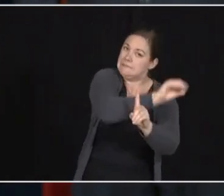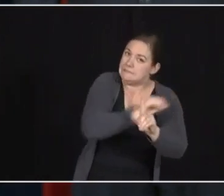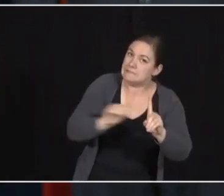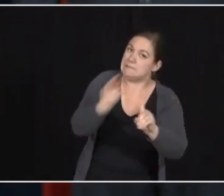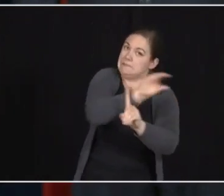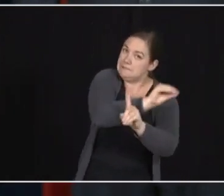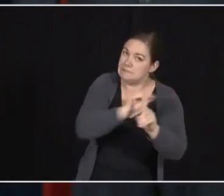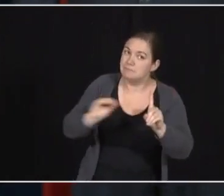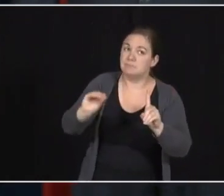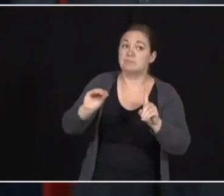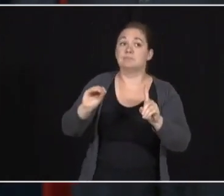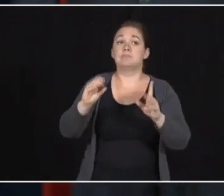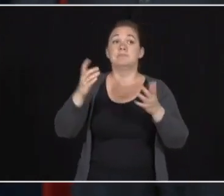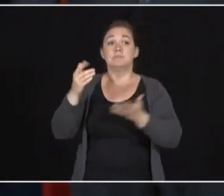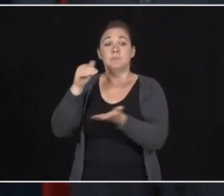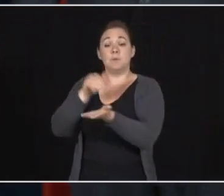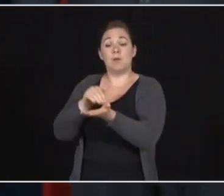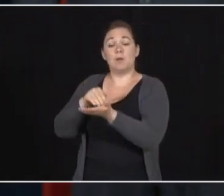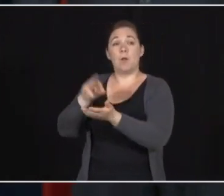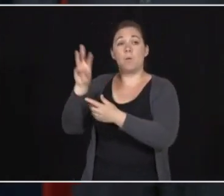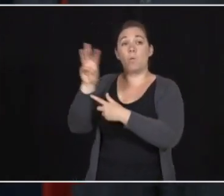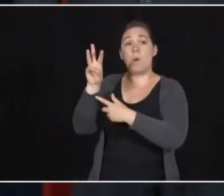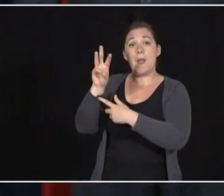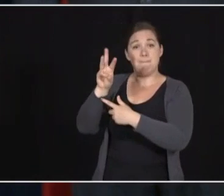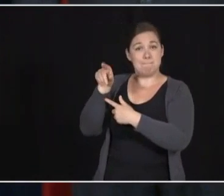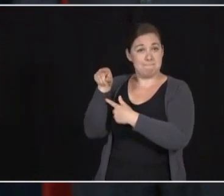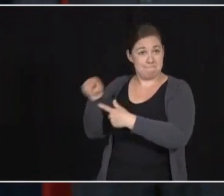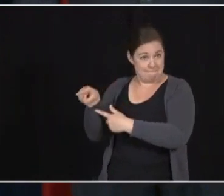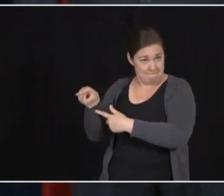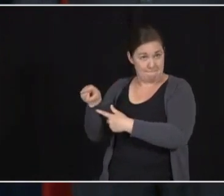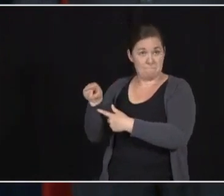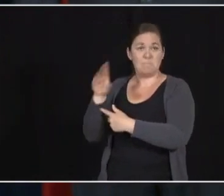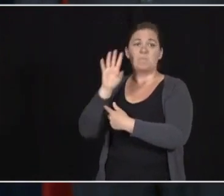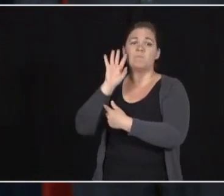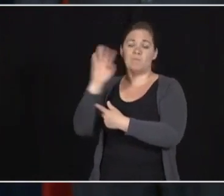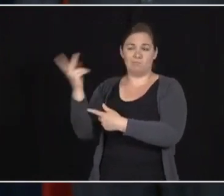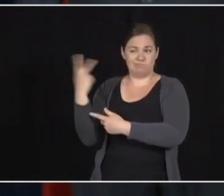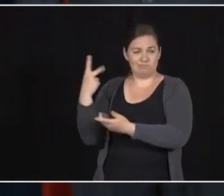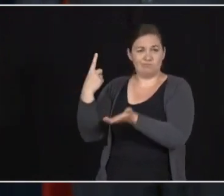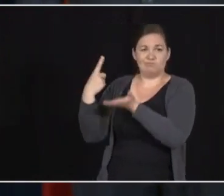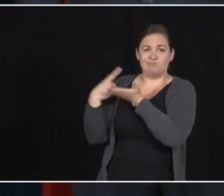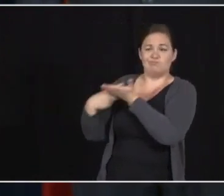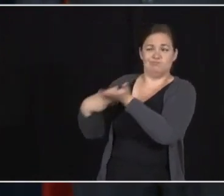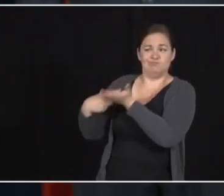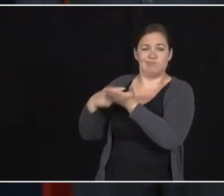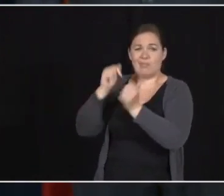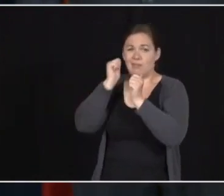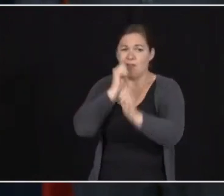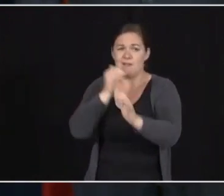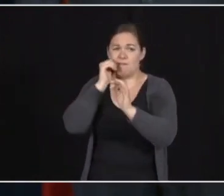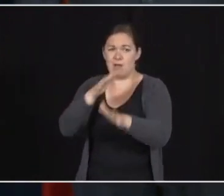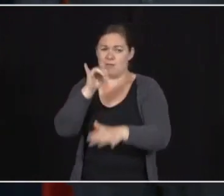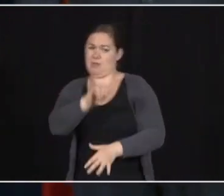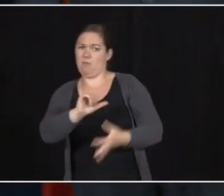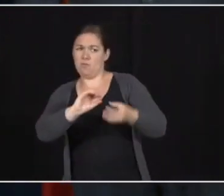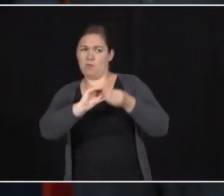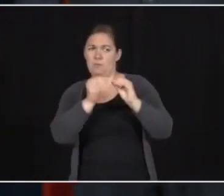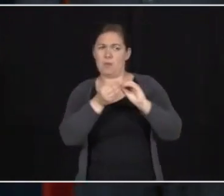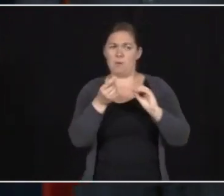Doctor Williams and I are looking at this on a daily basis to understand what all that means in terms of opening up stage II. But I think we need to see the data for a few more days to see